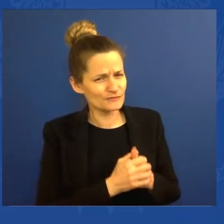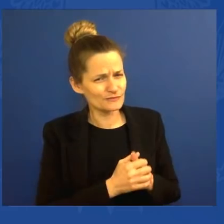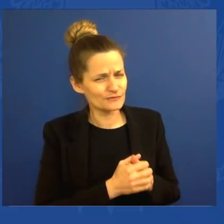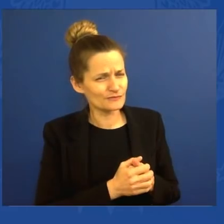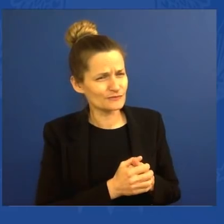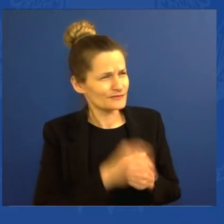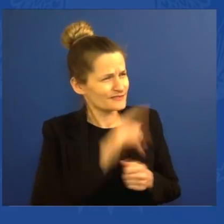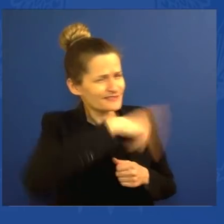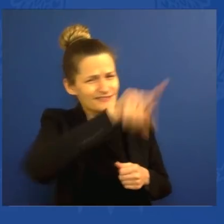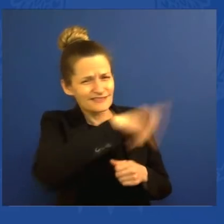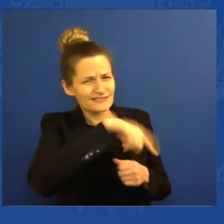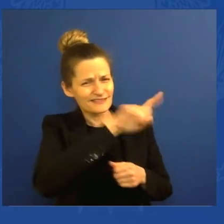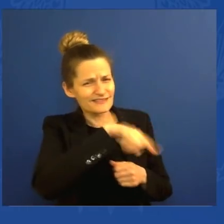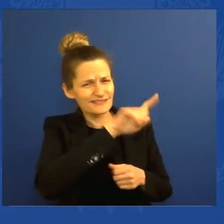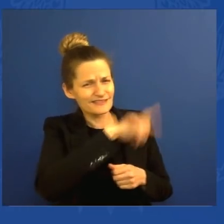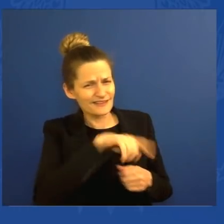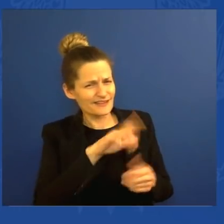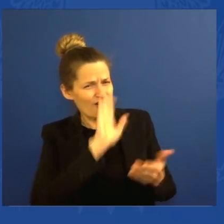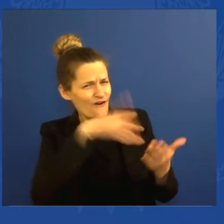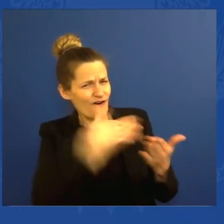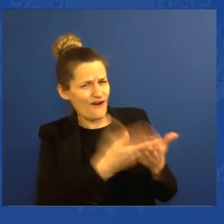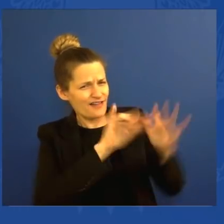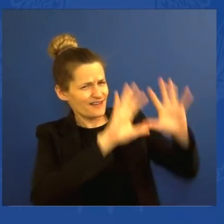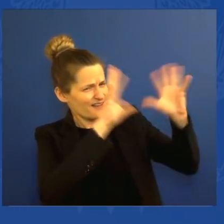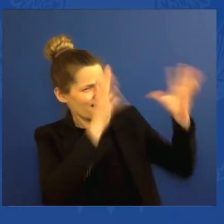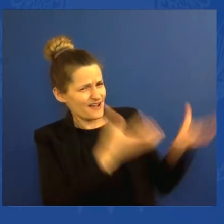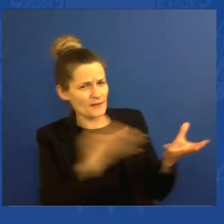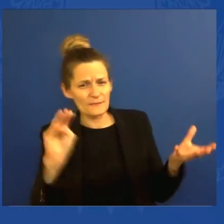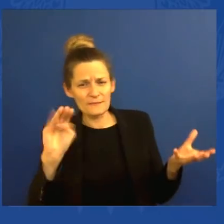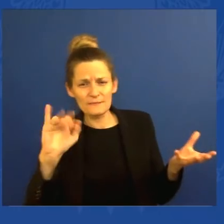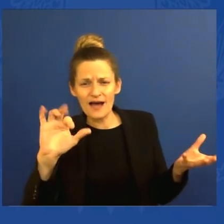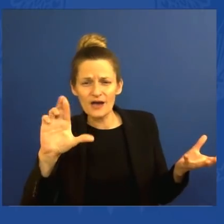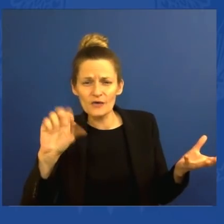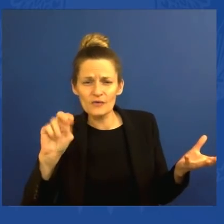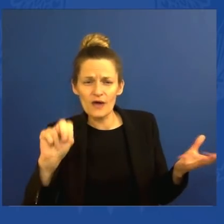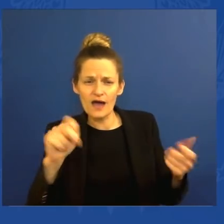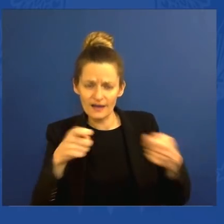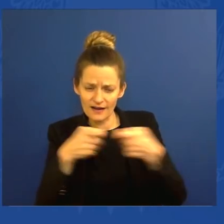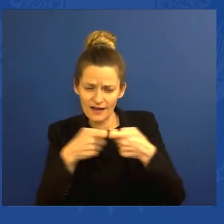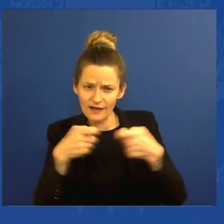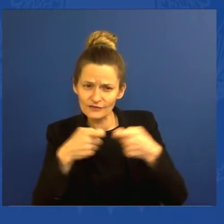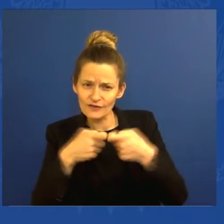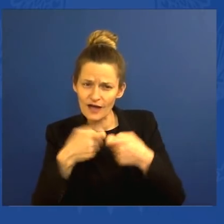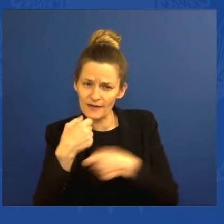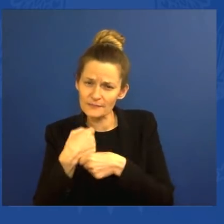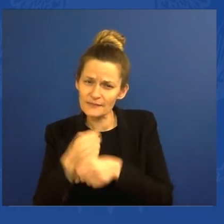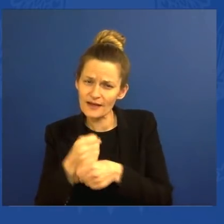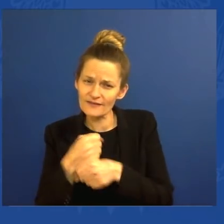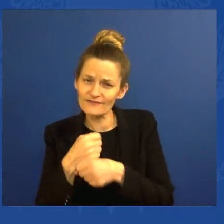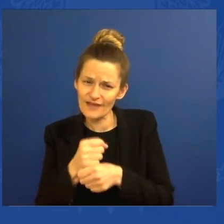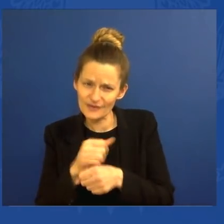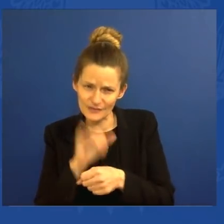if you will, that has everything to do with economic development and national security. For a state like Indiana -- and you could probably say